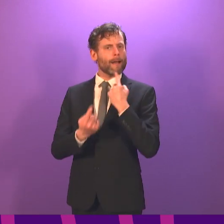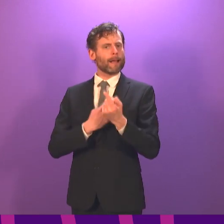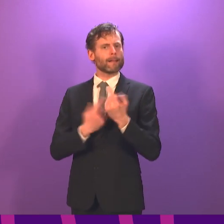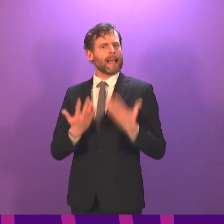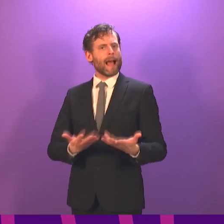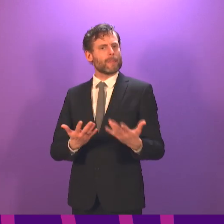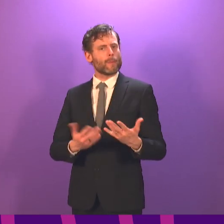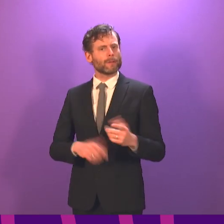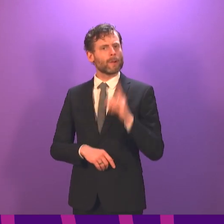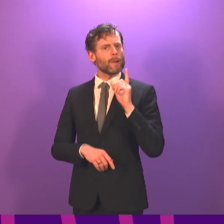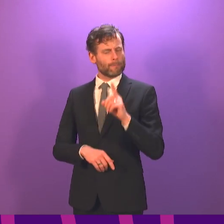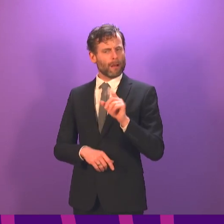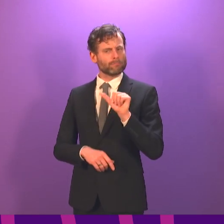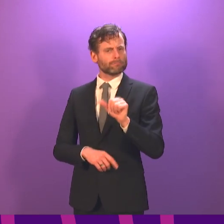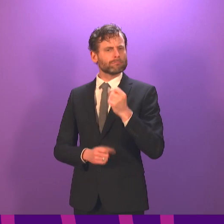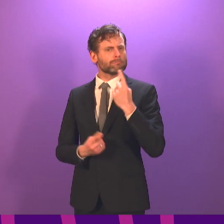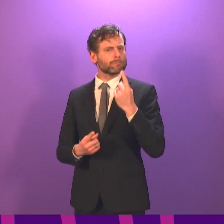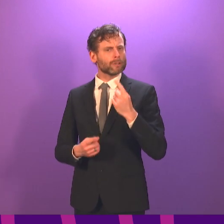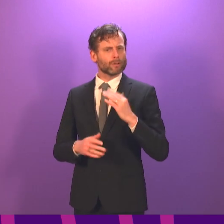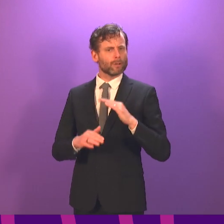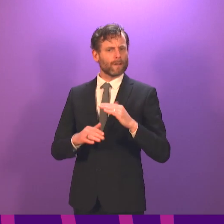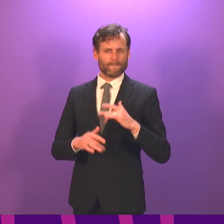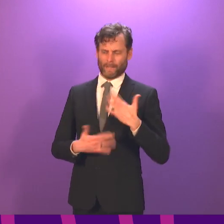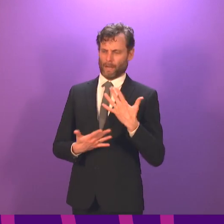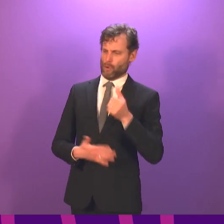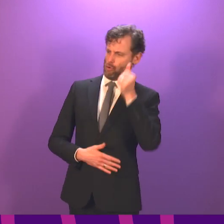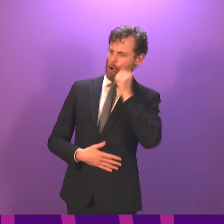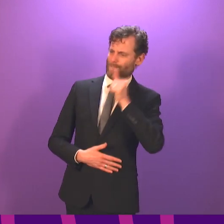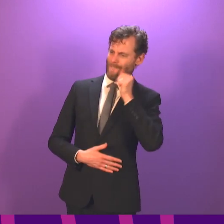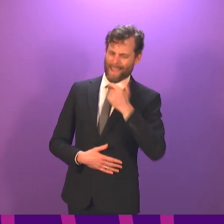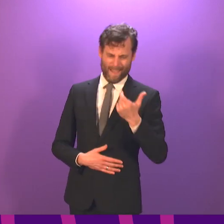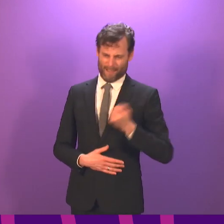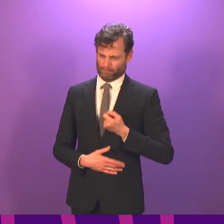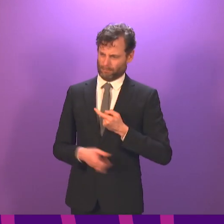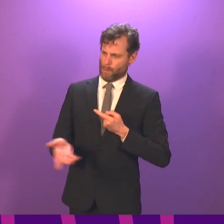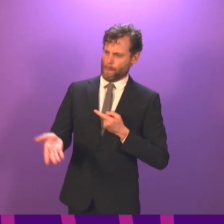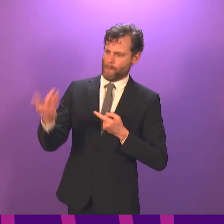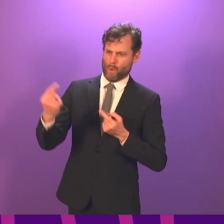but I recognise the sense of unfairness. In summary—apologies if I am not getting all